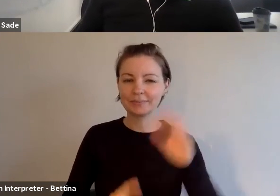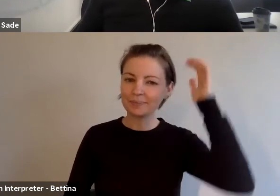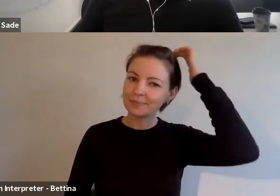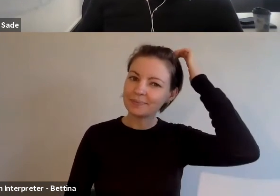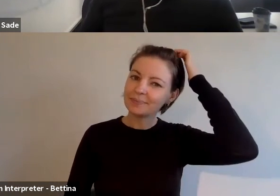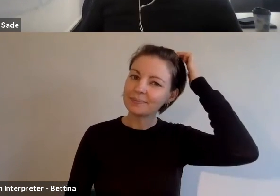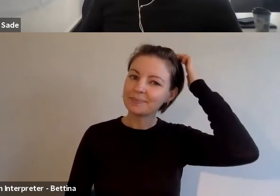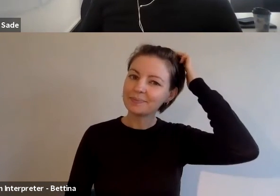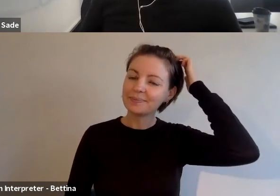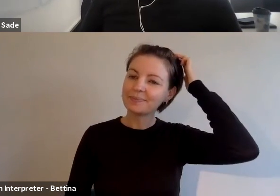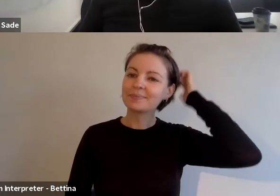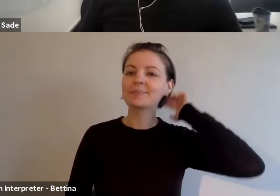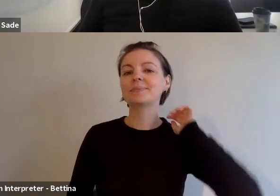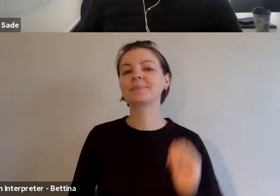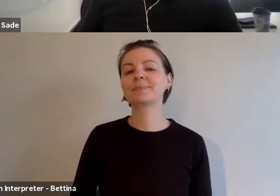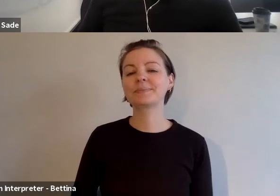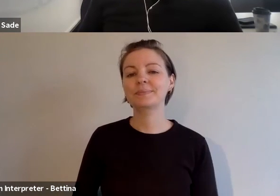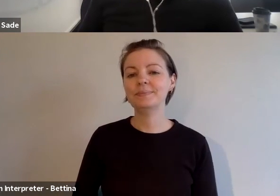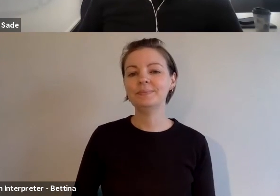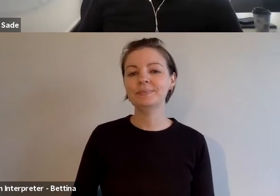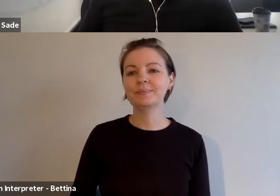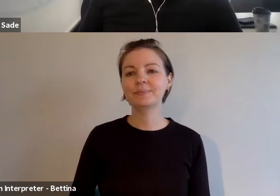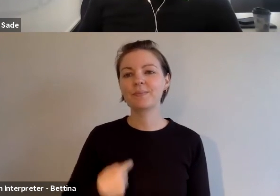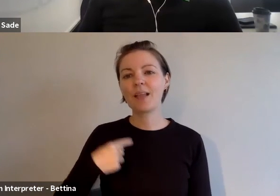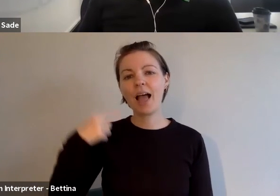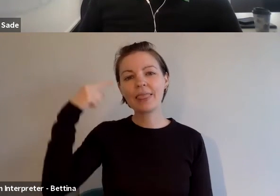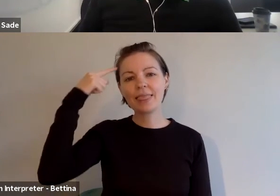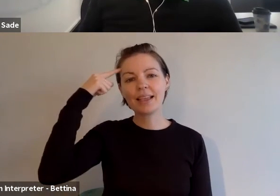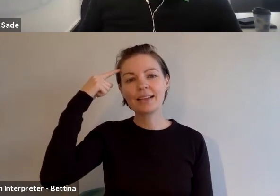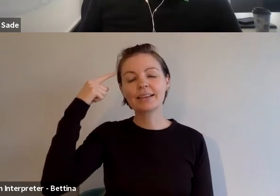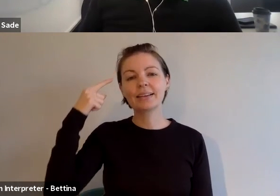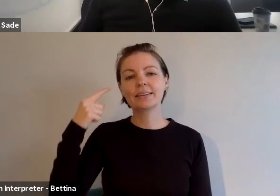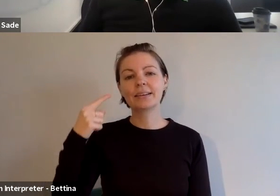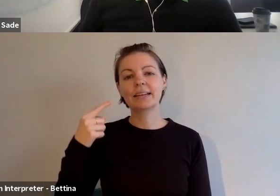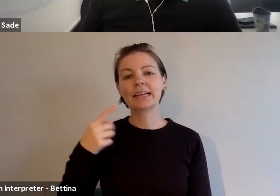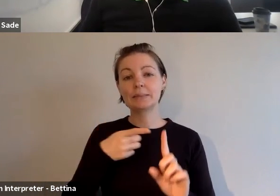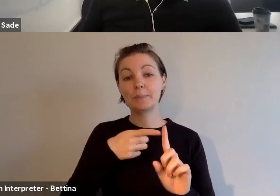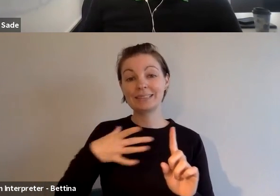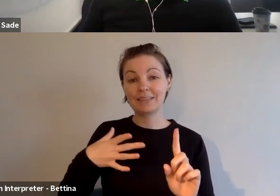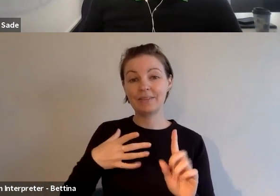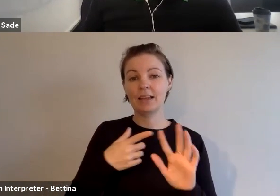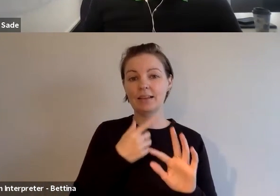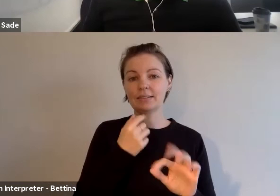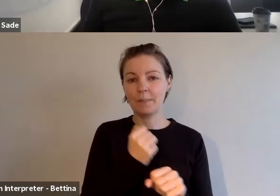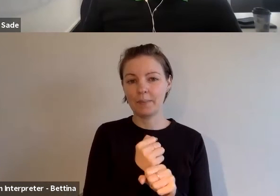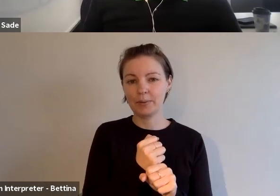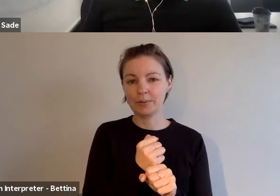you, Greg . >>Greg Jenkins : I think in specific examples, I will go back to film